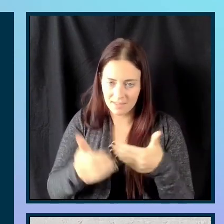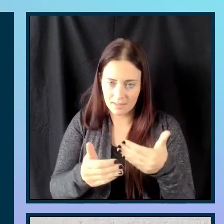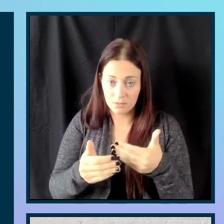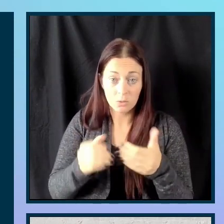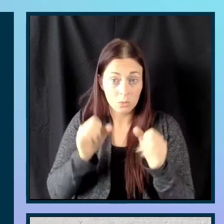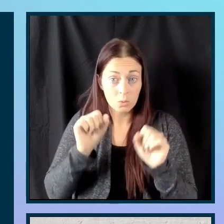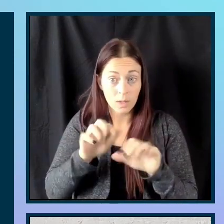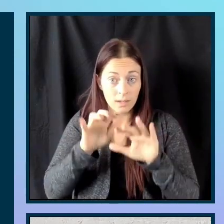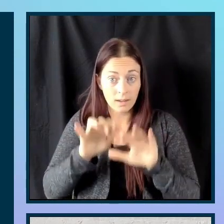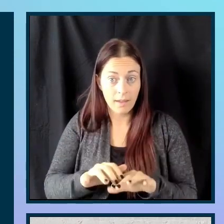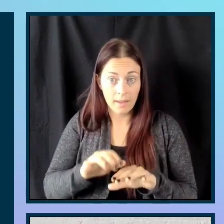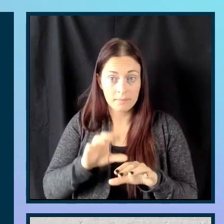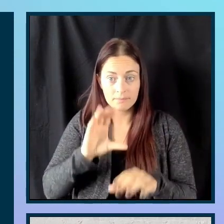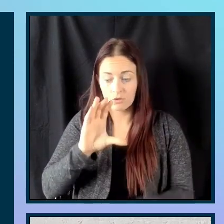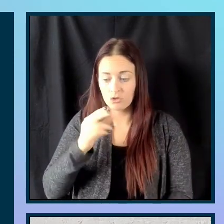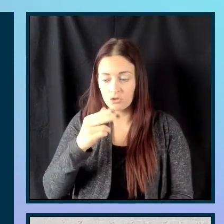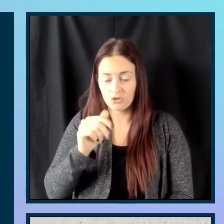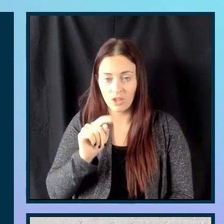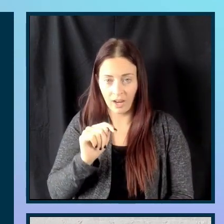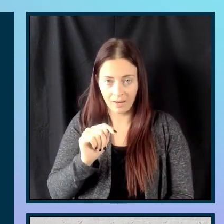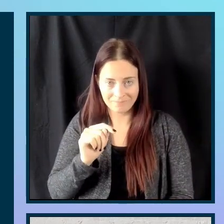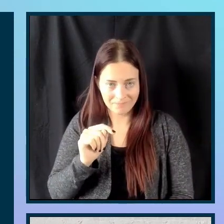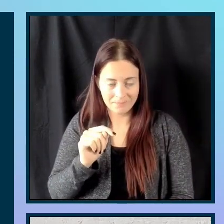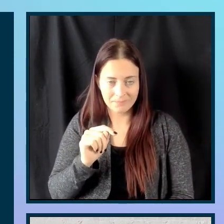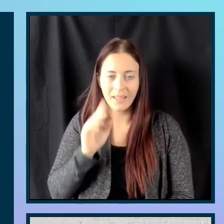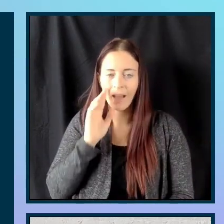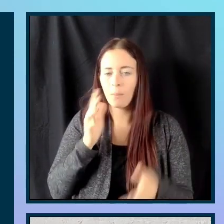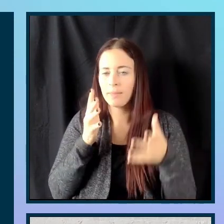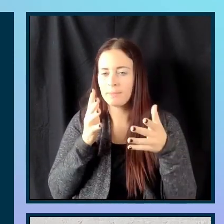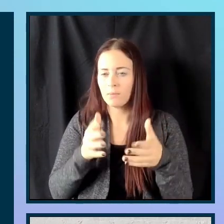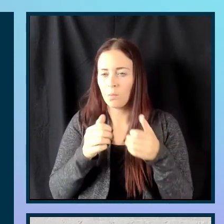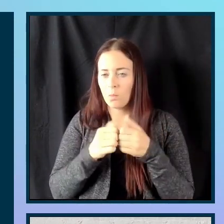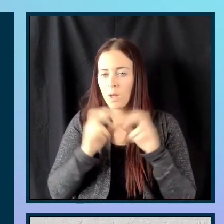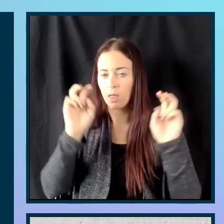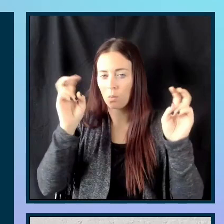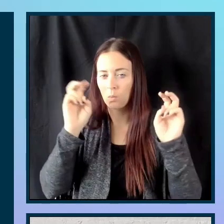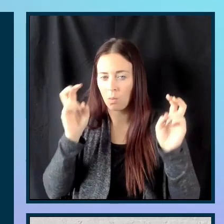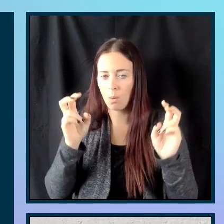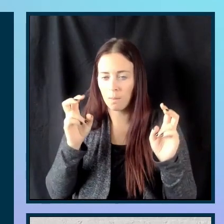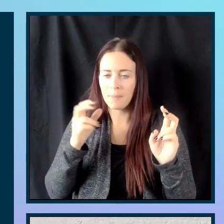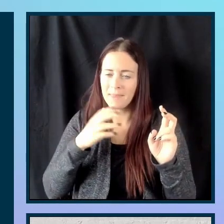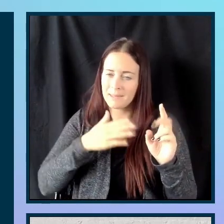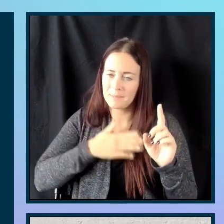I'd love to know, I'll leave you with this quote, which is the core of my mission